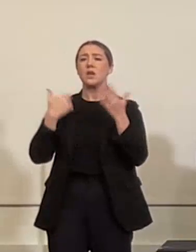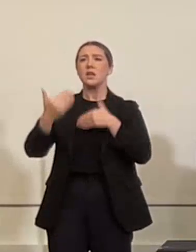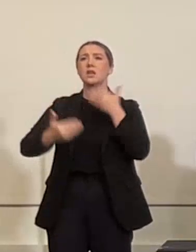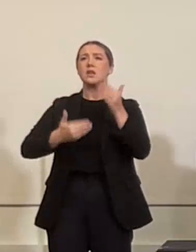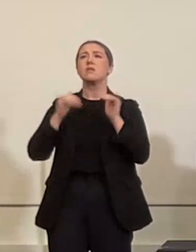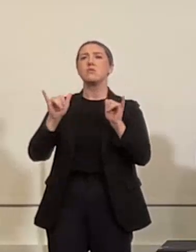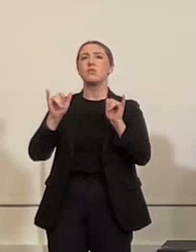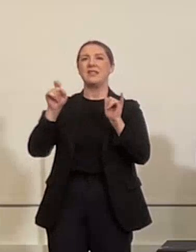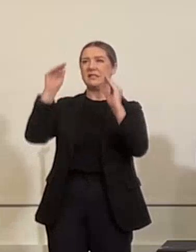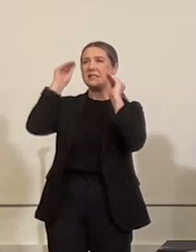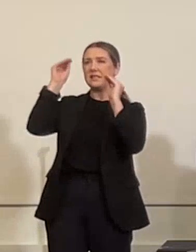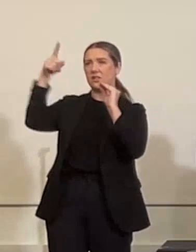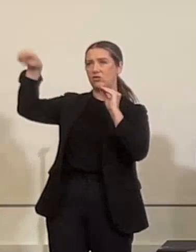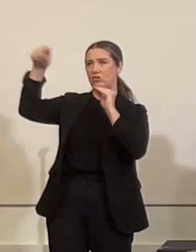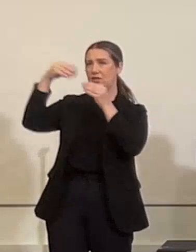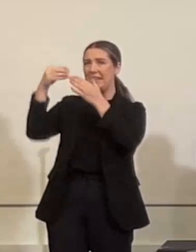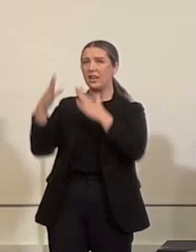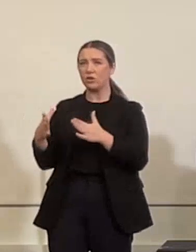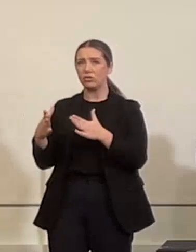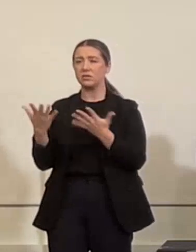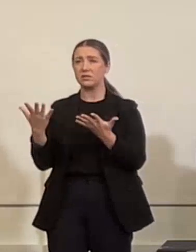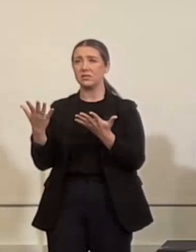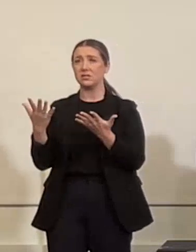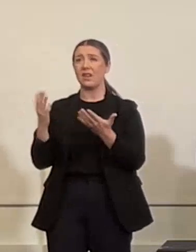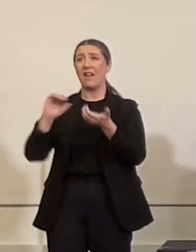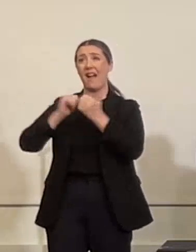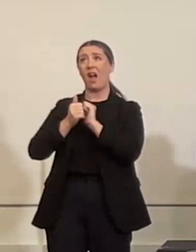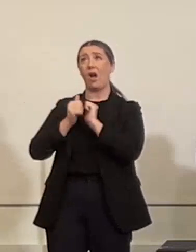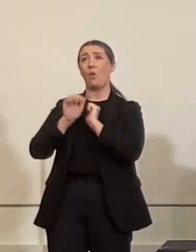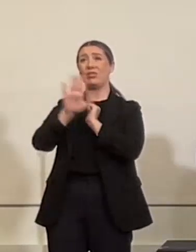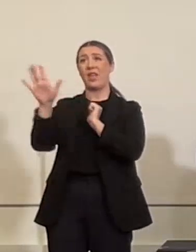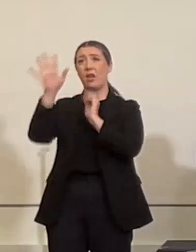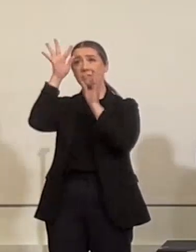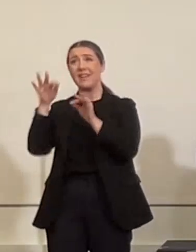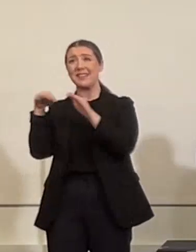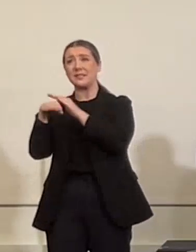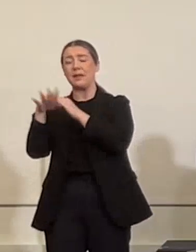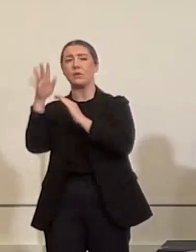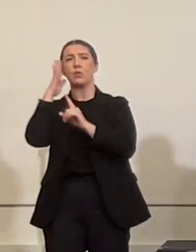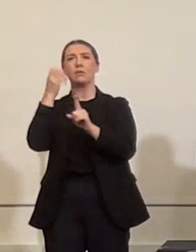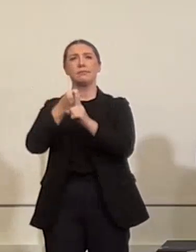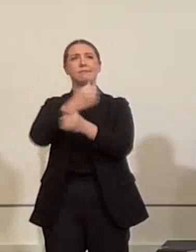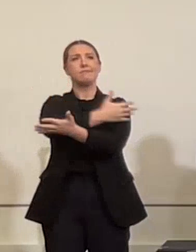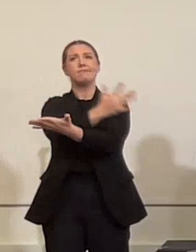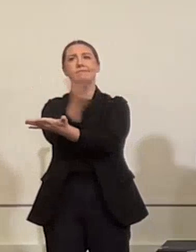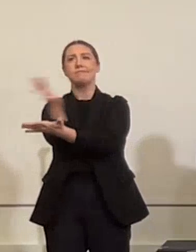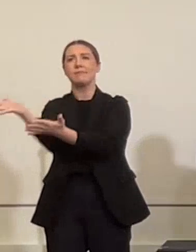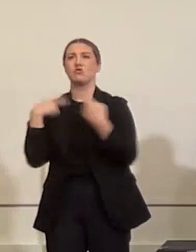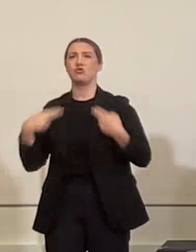educate our leaders about about how accessibility supports the the broad range of the human experience. Yeah.